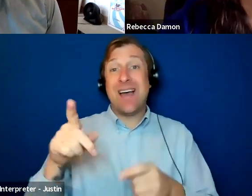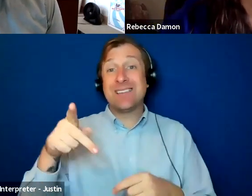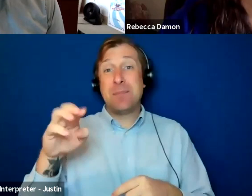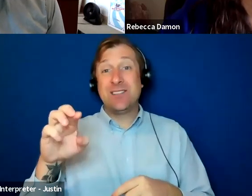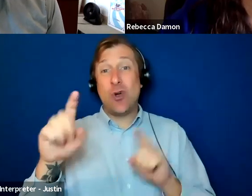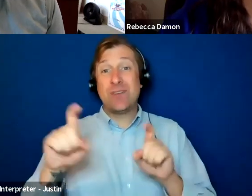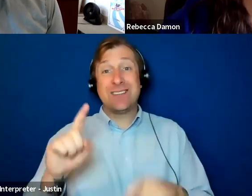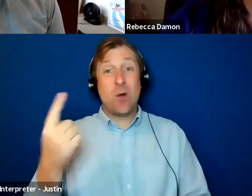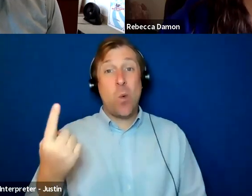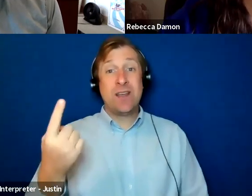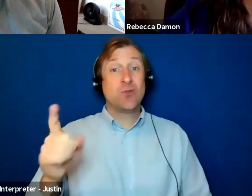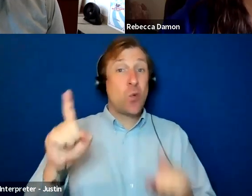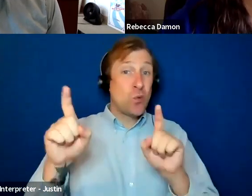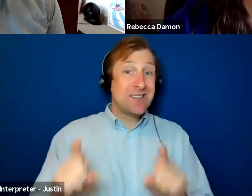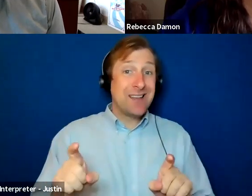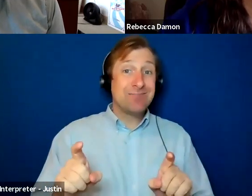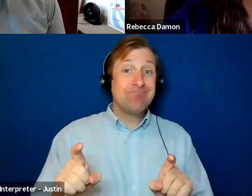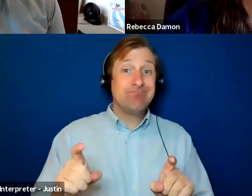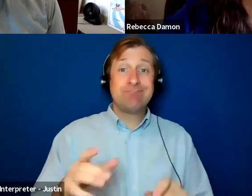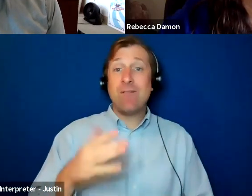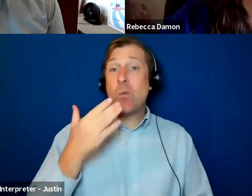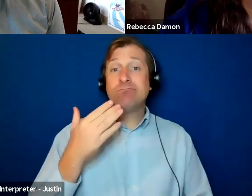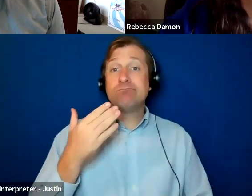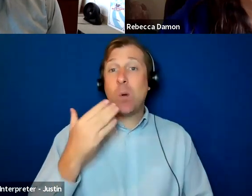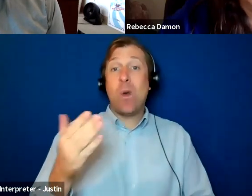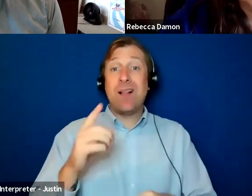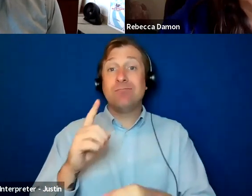And those tests do have a well-established level of accuracy